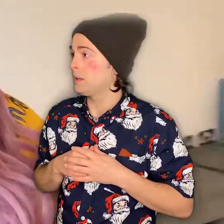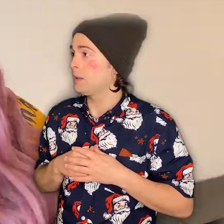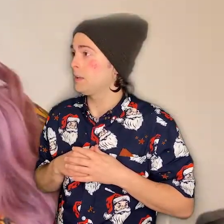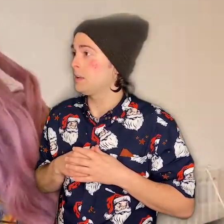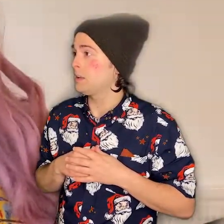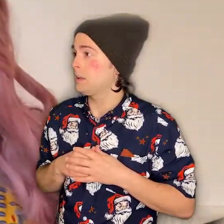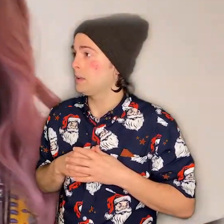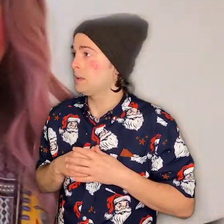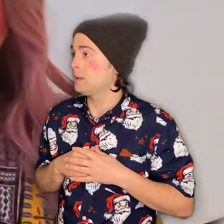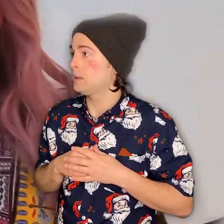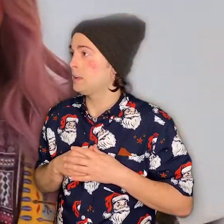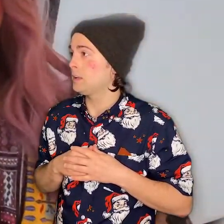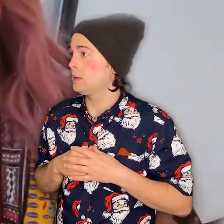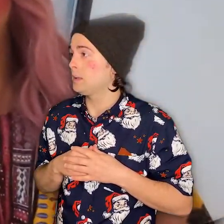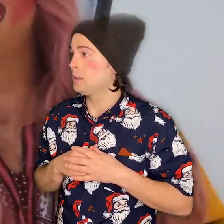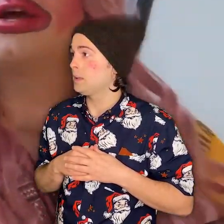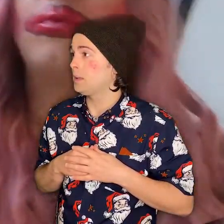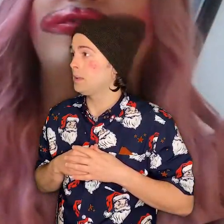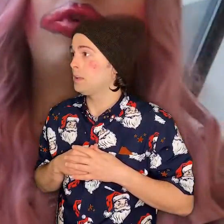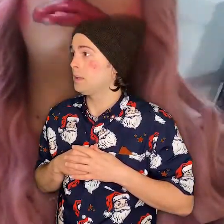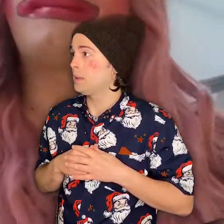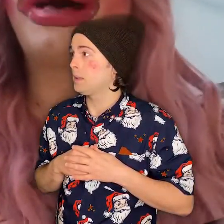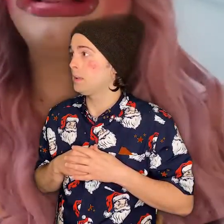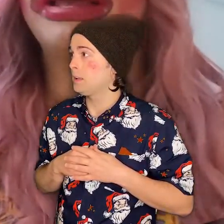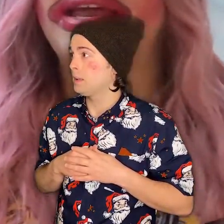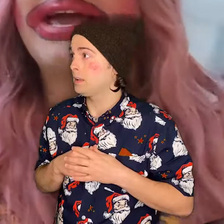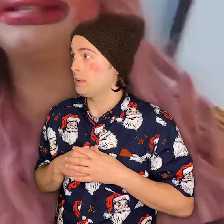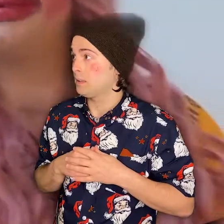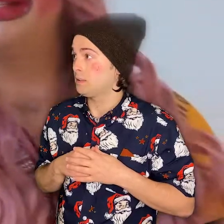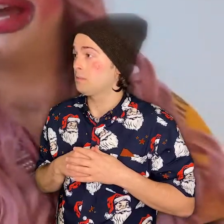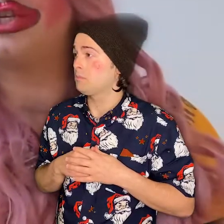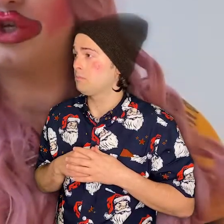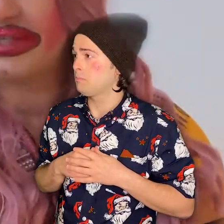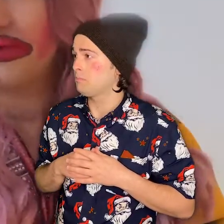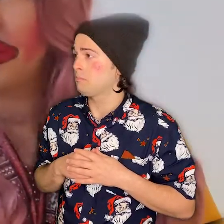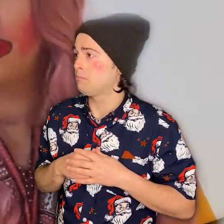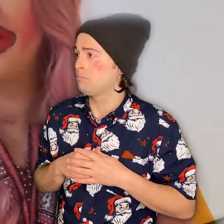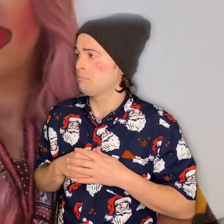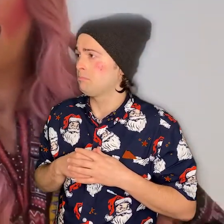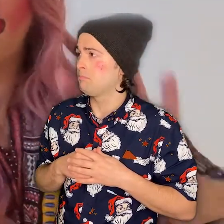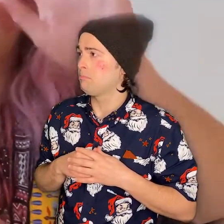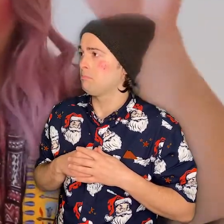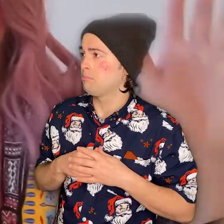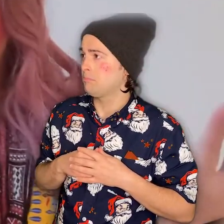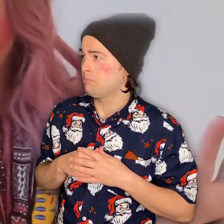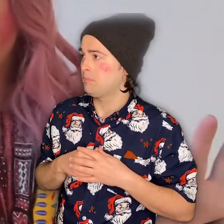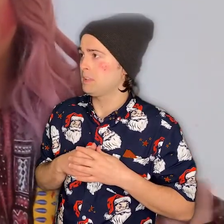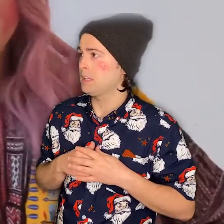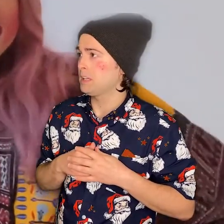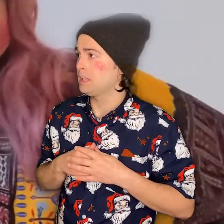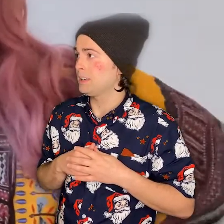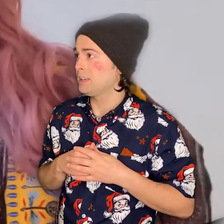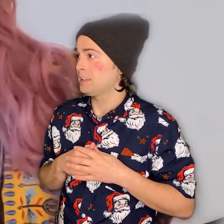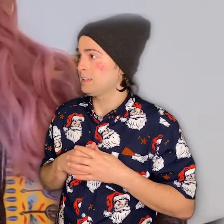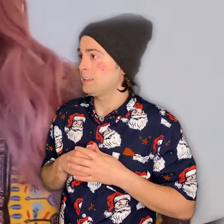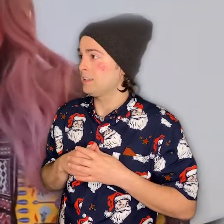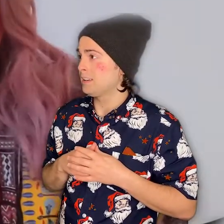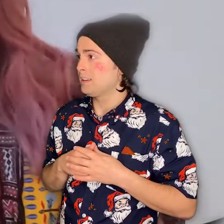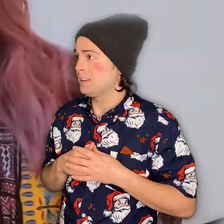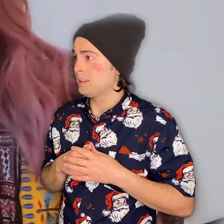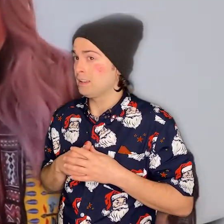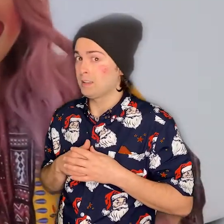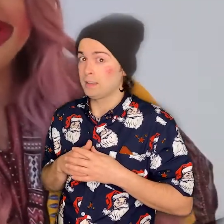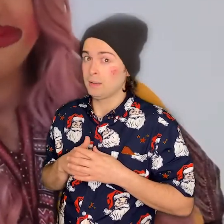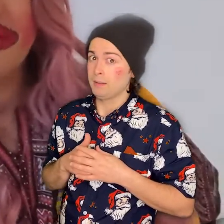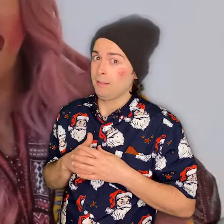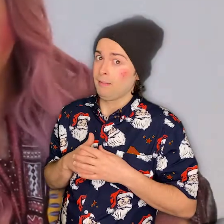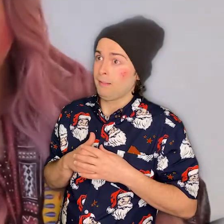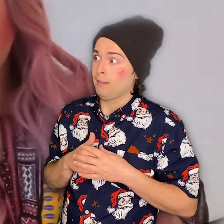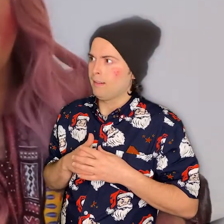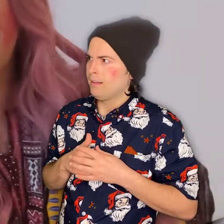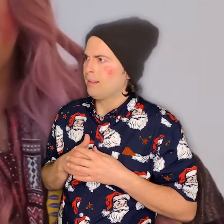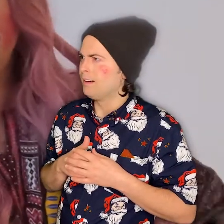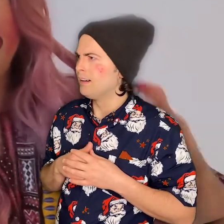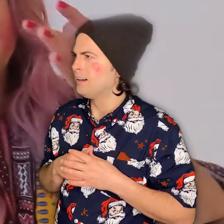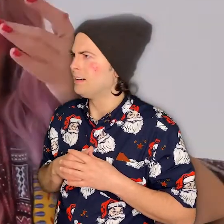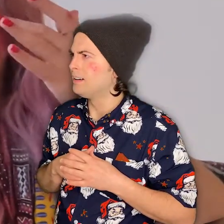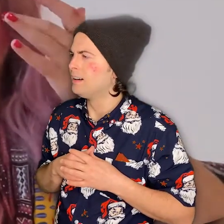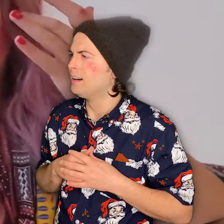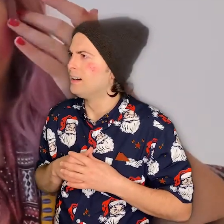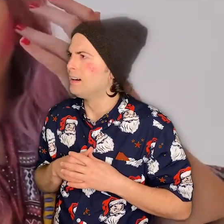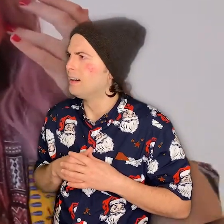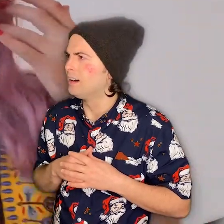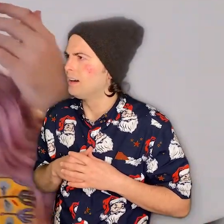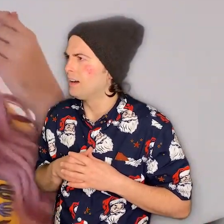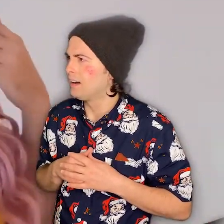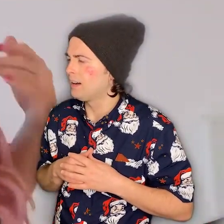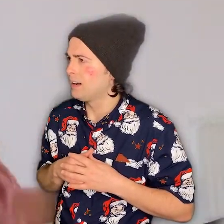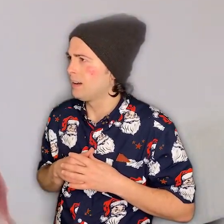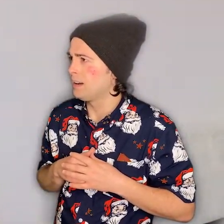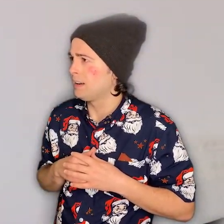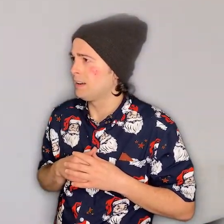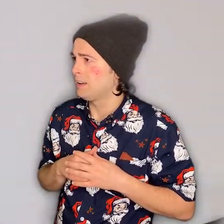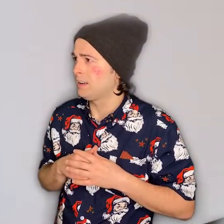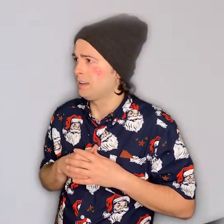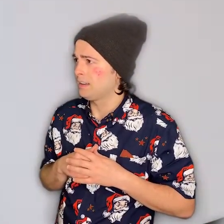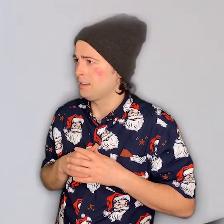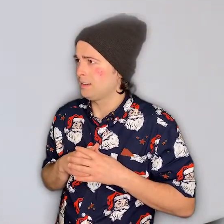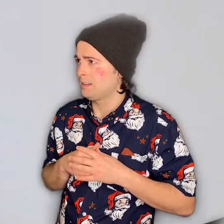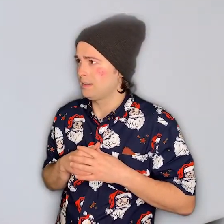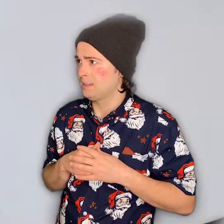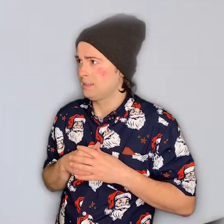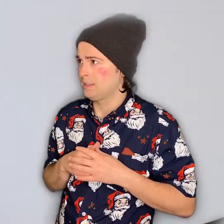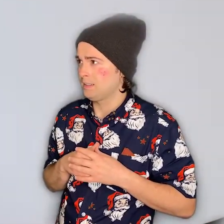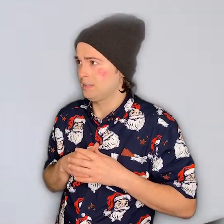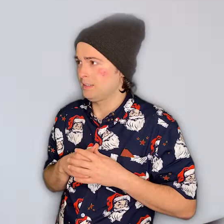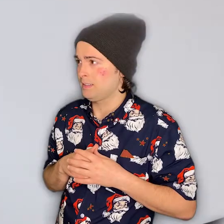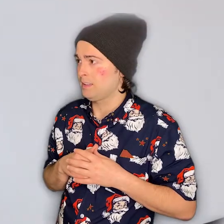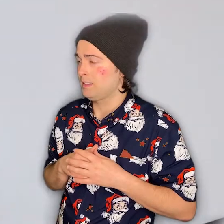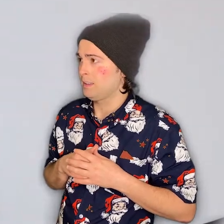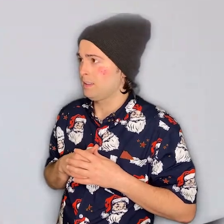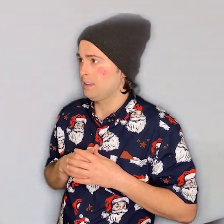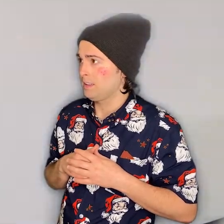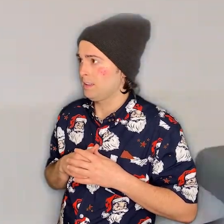This the balcony it’s been useful during this lockdown so I can do my Yoga running and get a bit of fresh air. Lets see where we'll go next shall we?